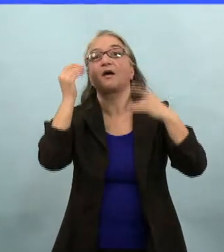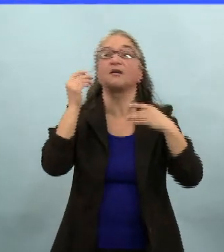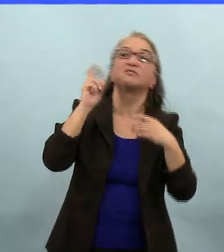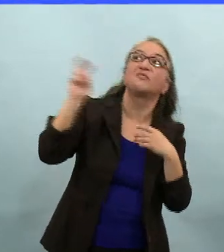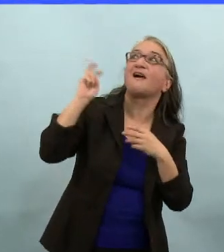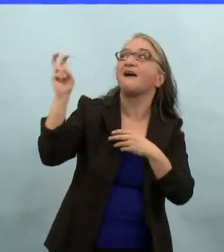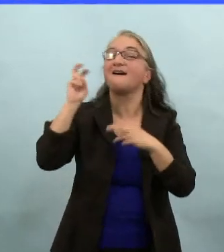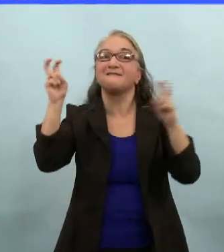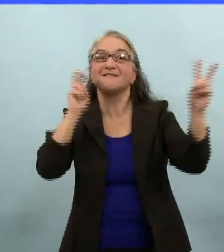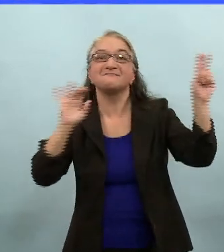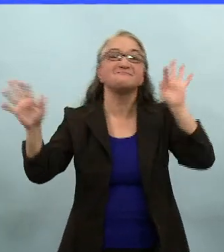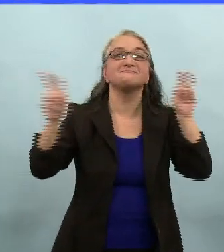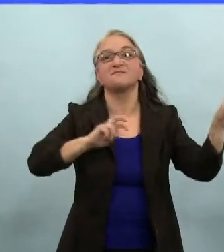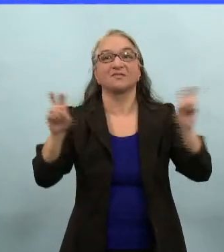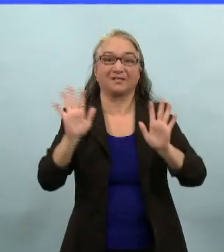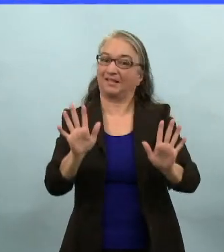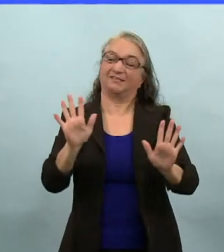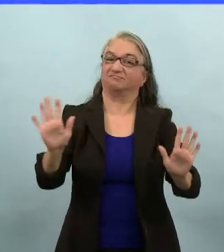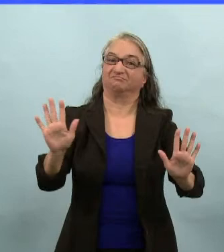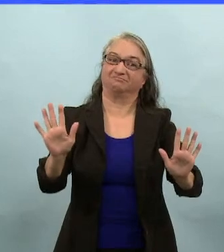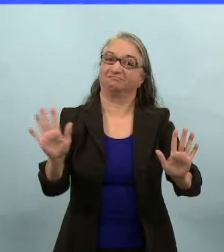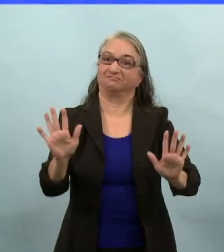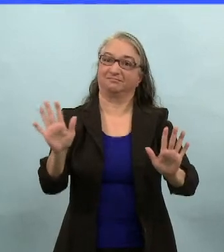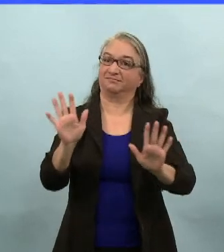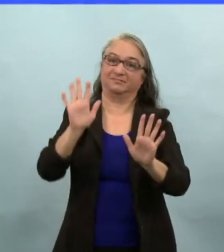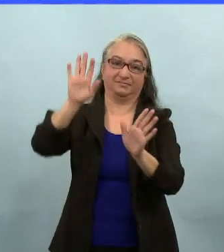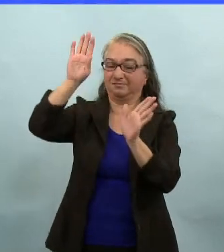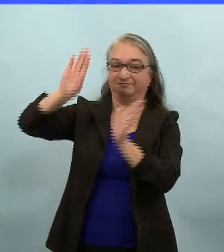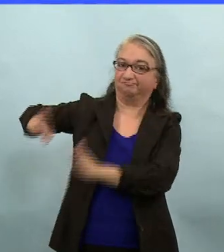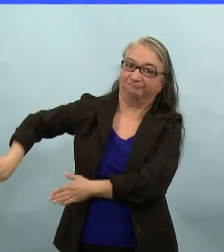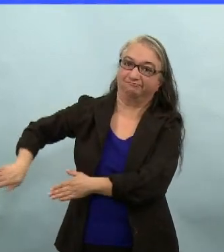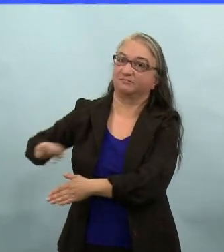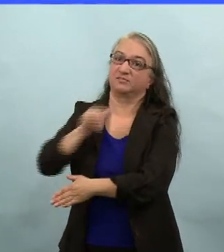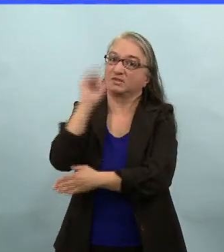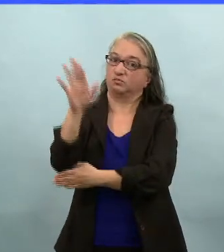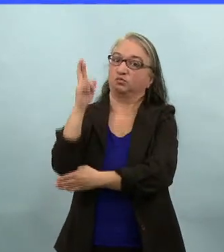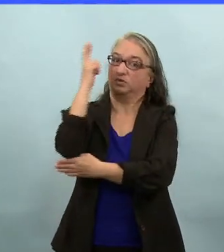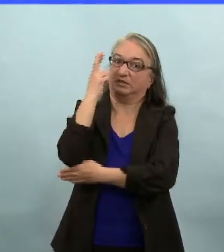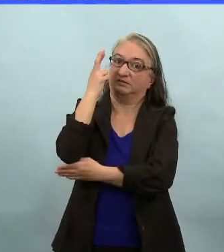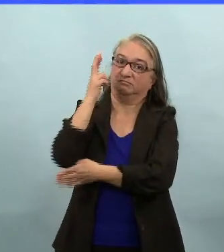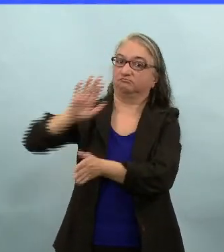of different rules in different countries that changes from day to day to day